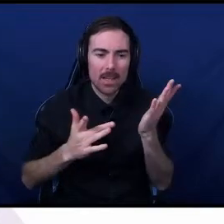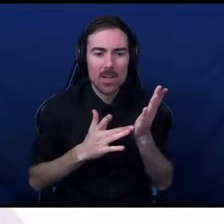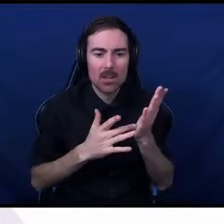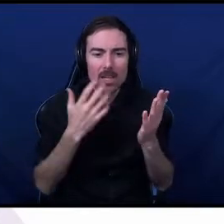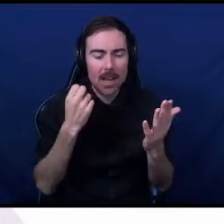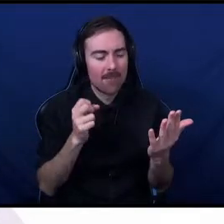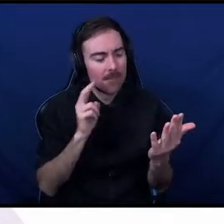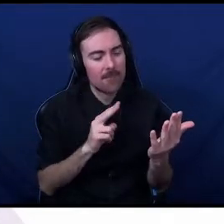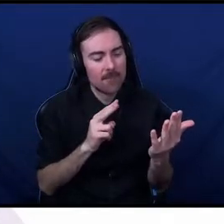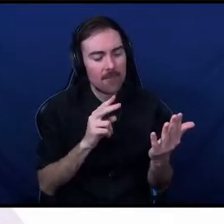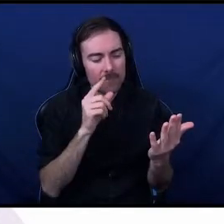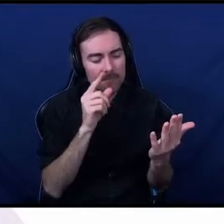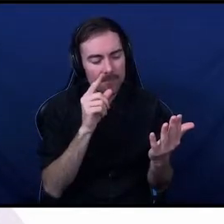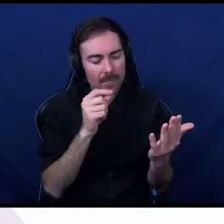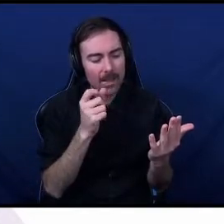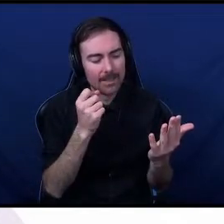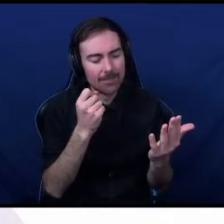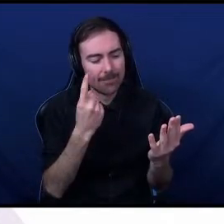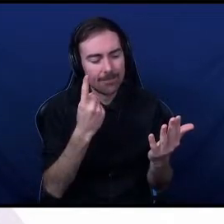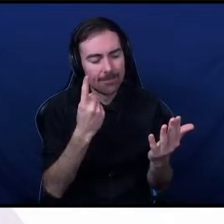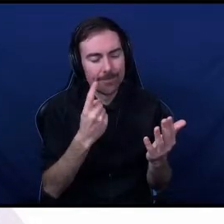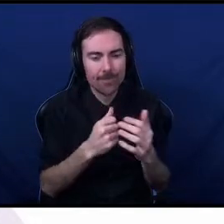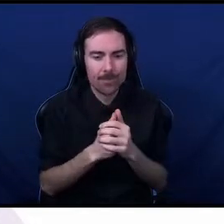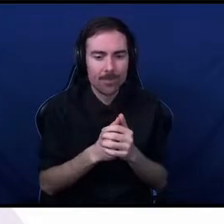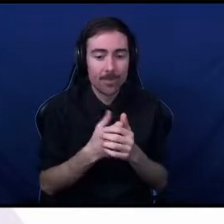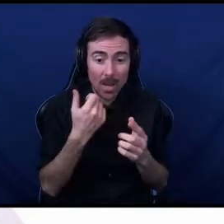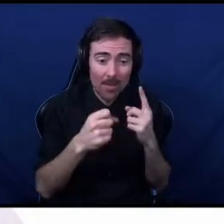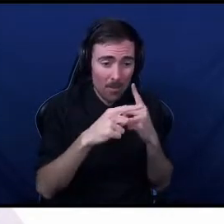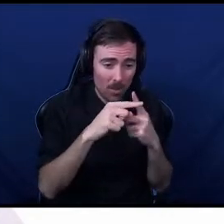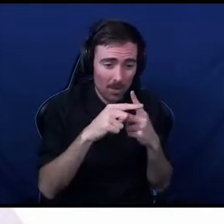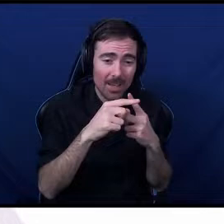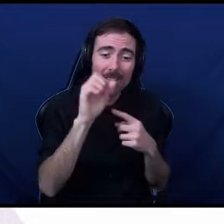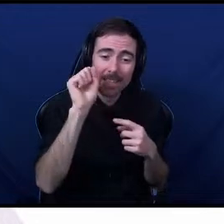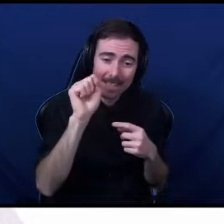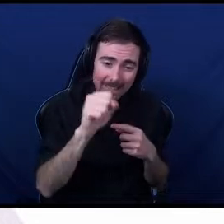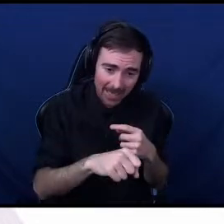positives, but I believe that the positives of of how we we